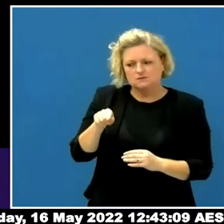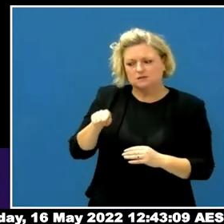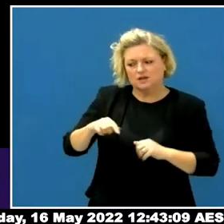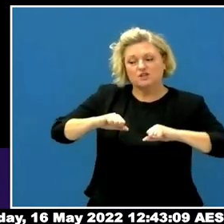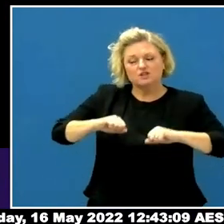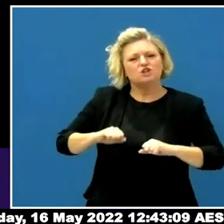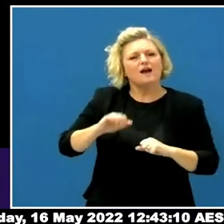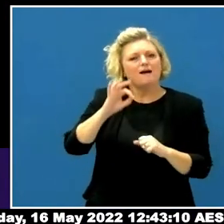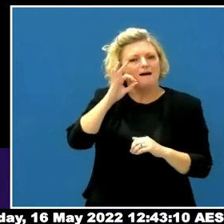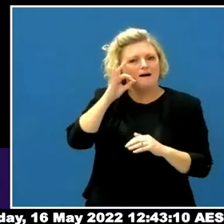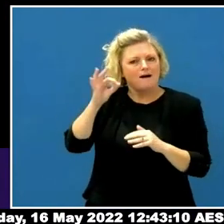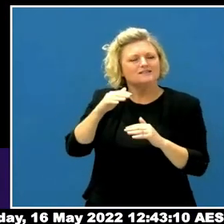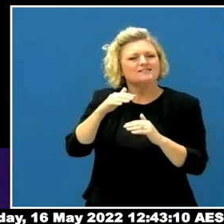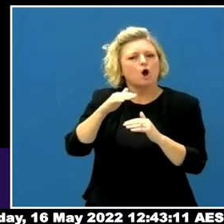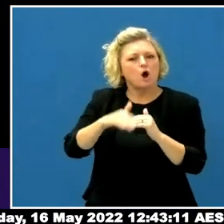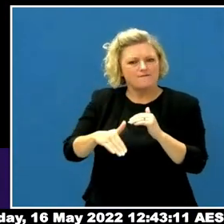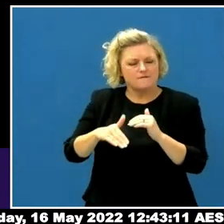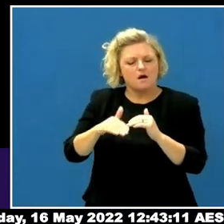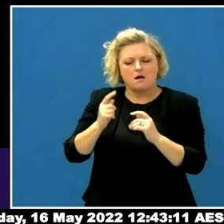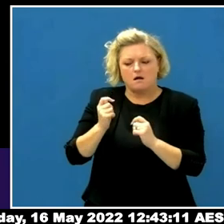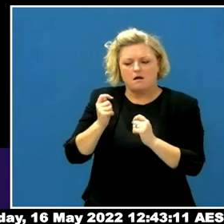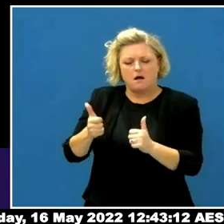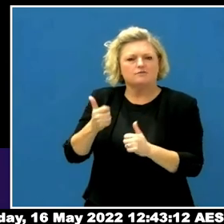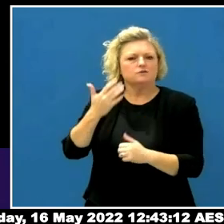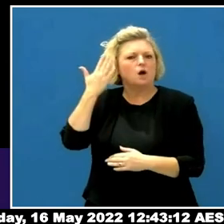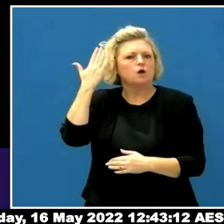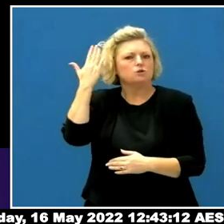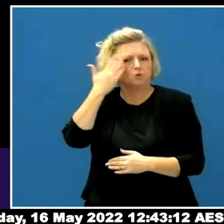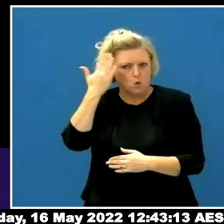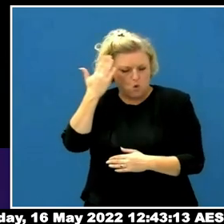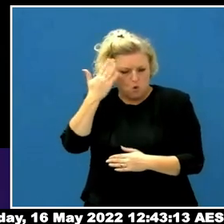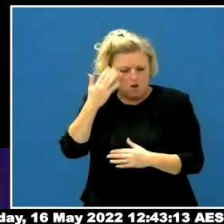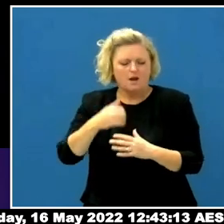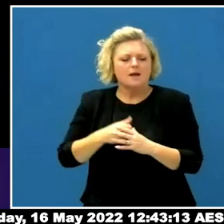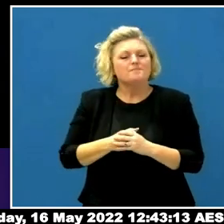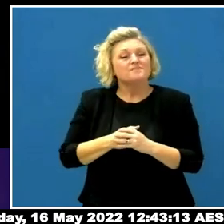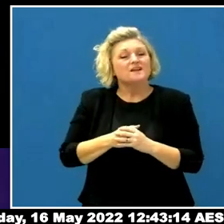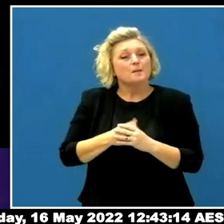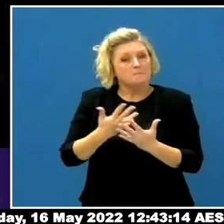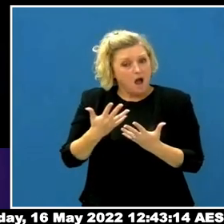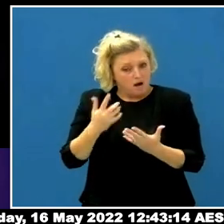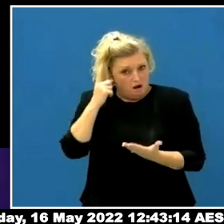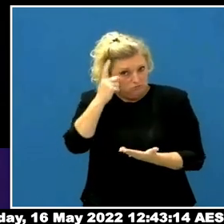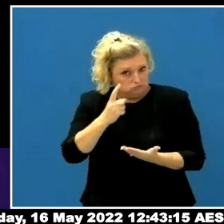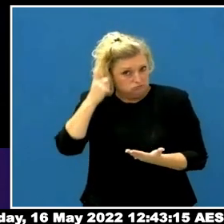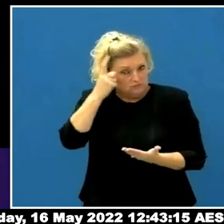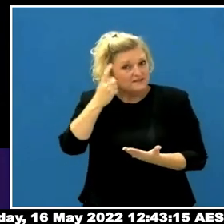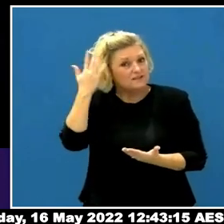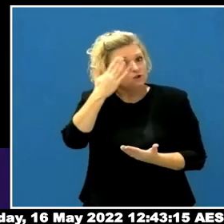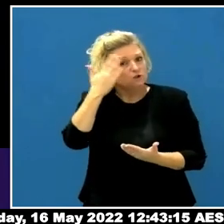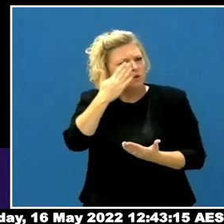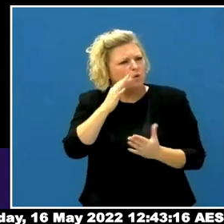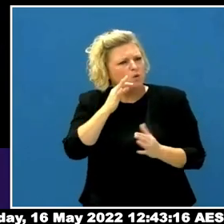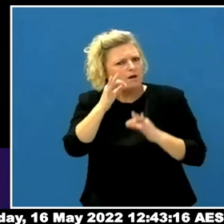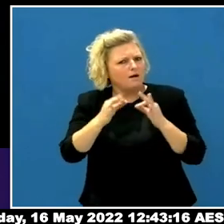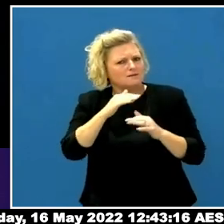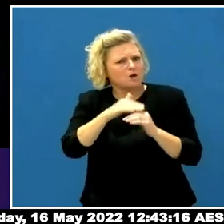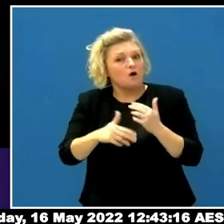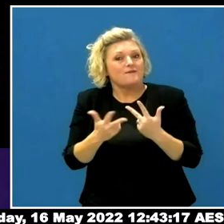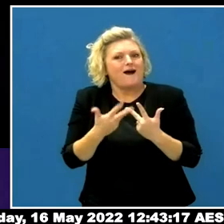Did the school talk about other options? You know, give you lots of options to consider about what Jason could do after